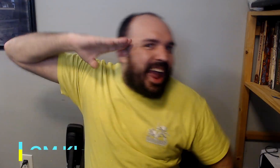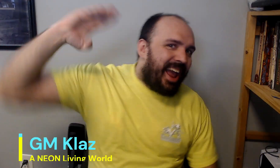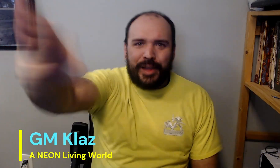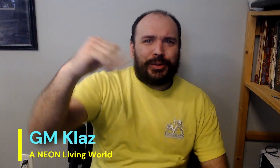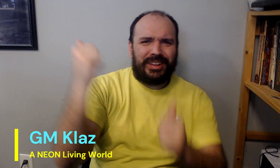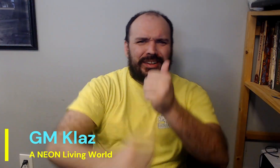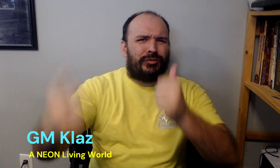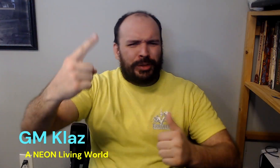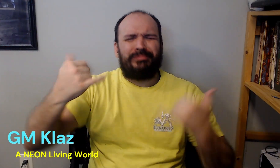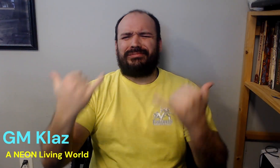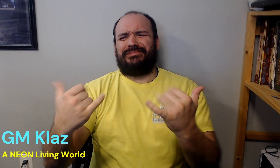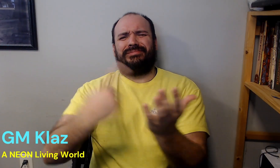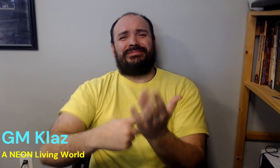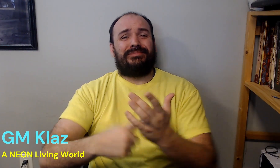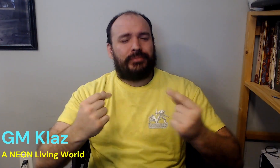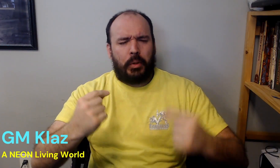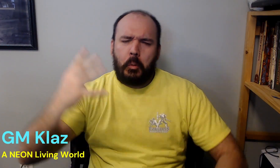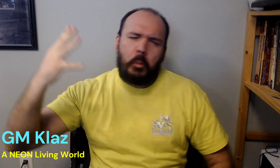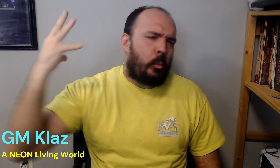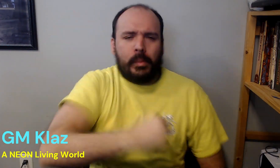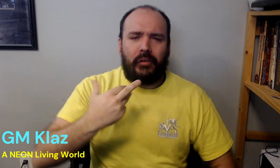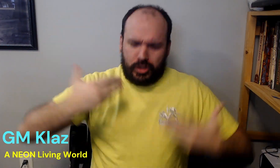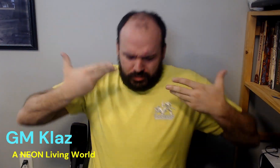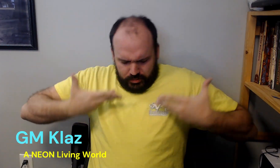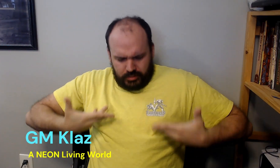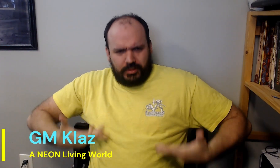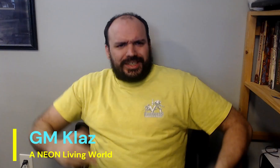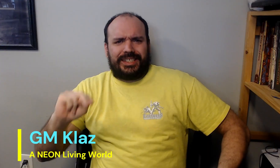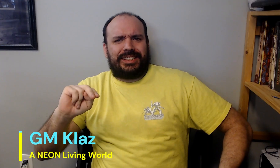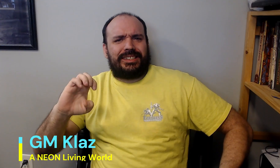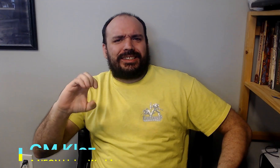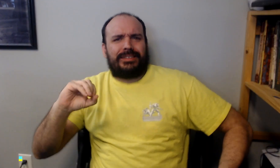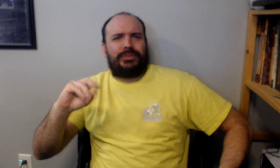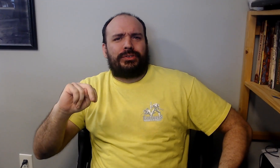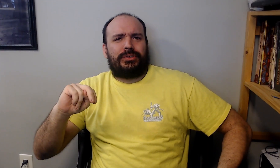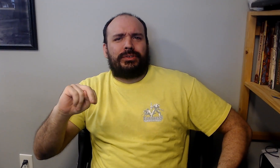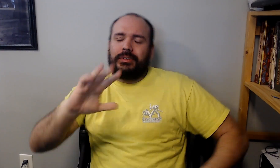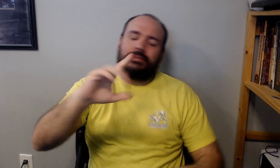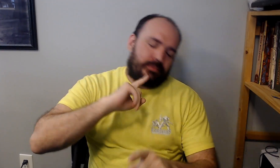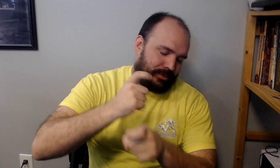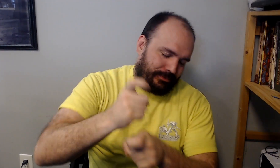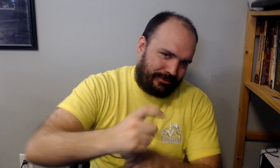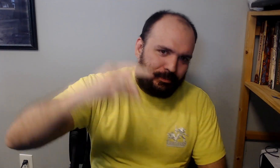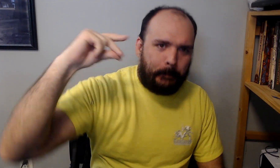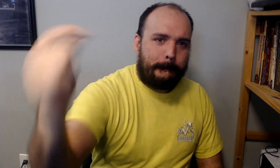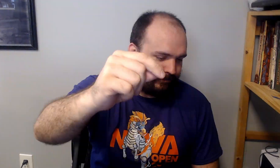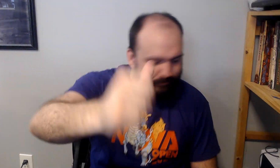Hello Everyone! Now we’ll discuss a beautiful color - NEON! No, I’m kidding.